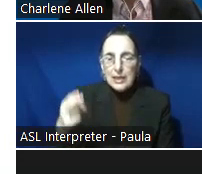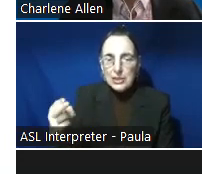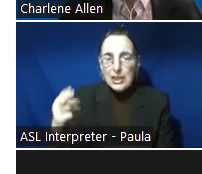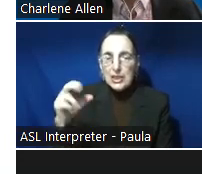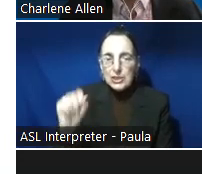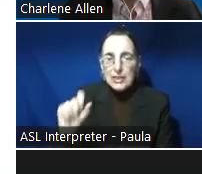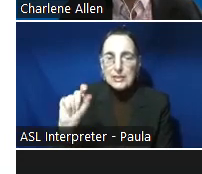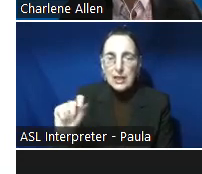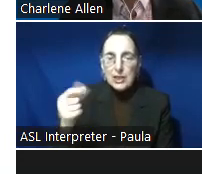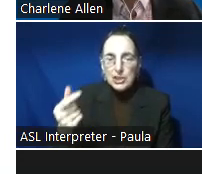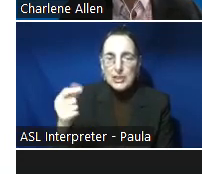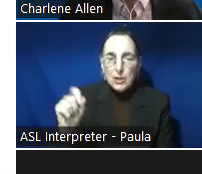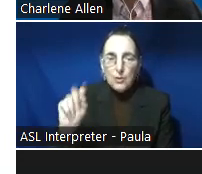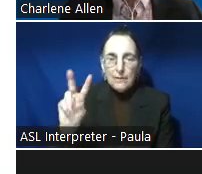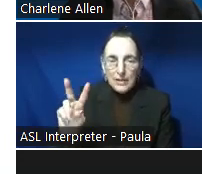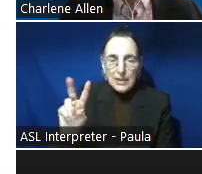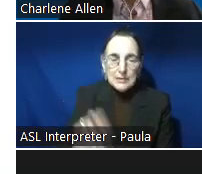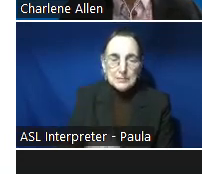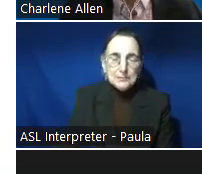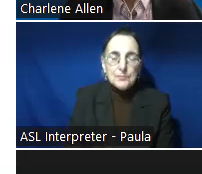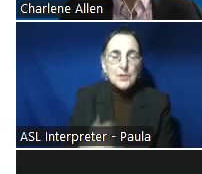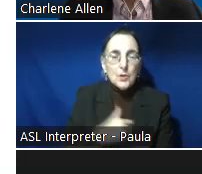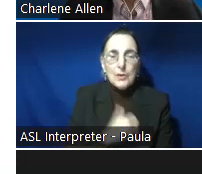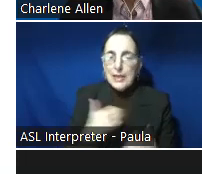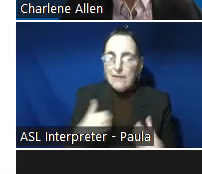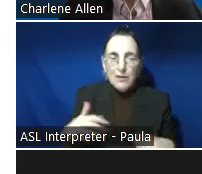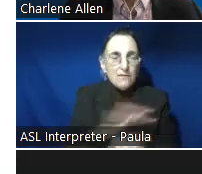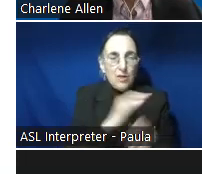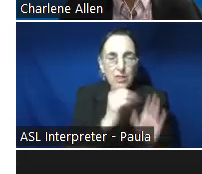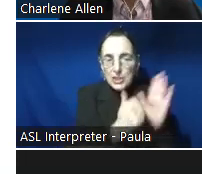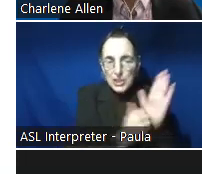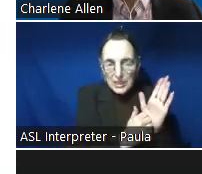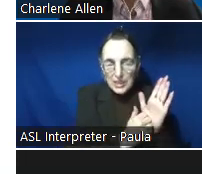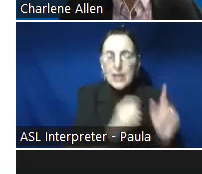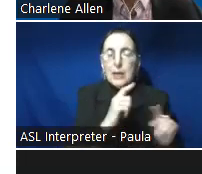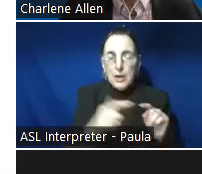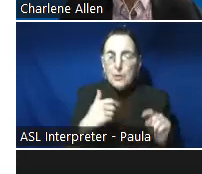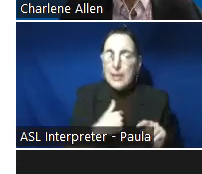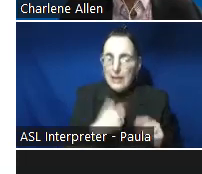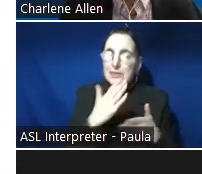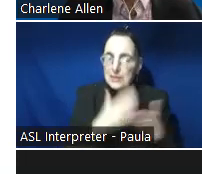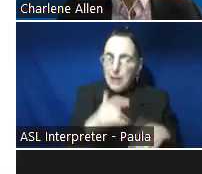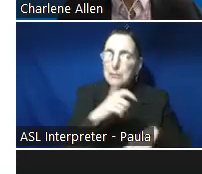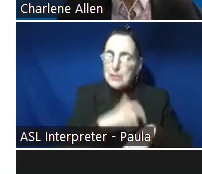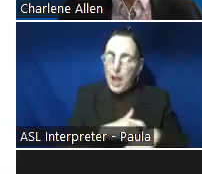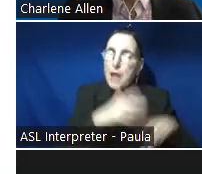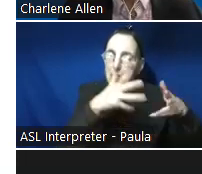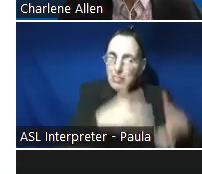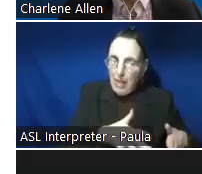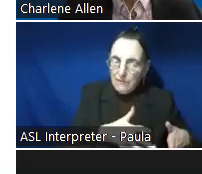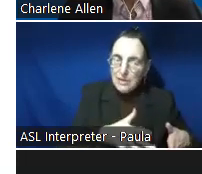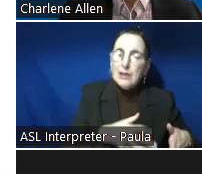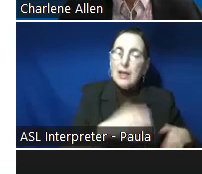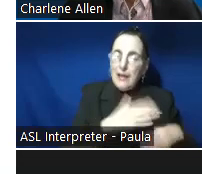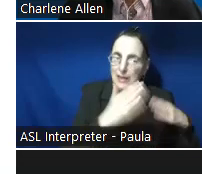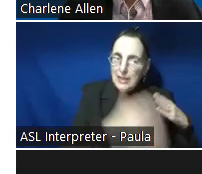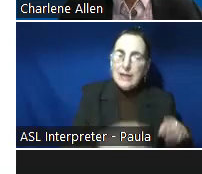We have a very full agenda but have reserved time to address your questions at the end. You can also